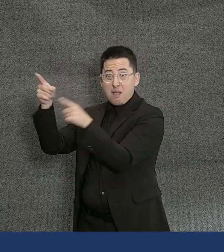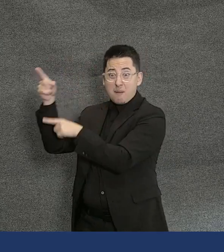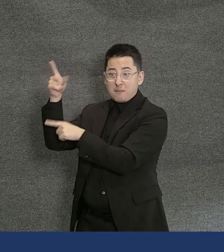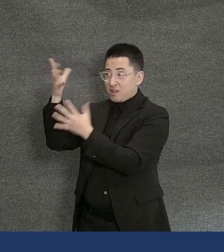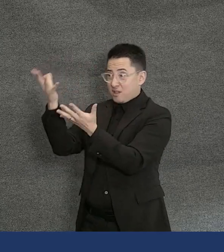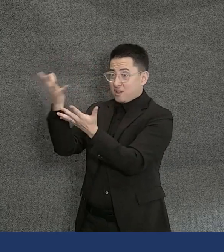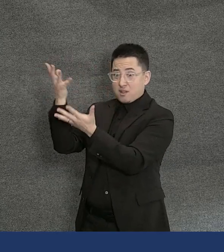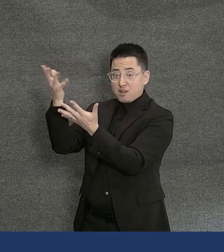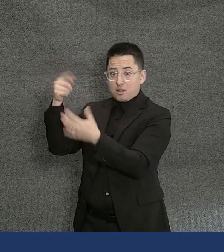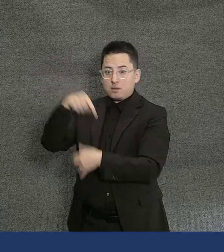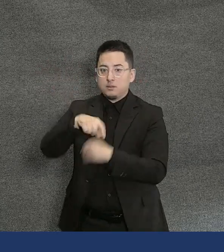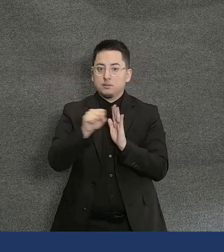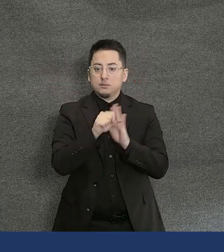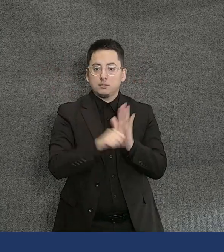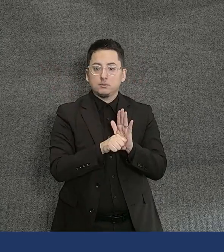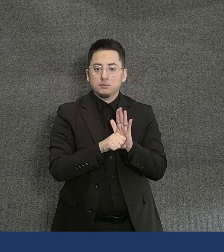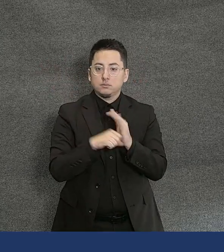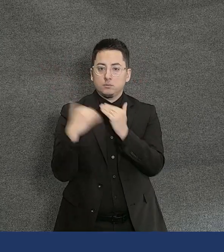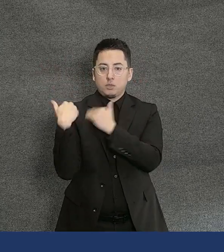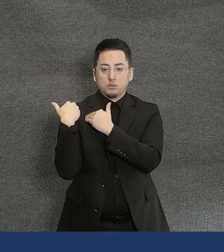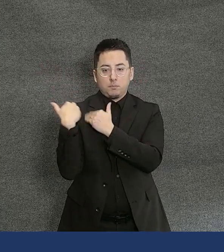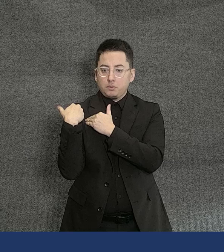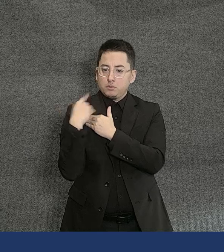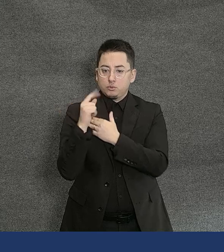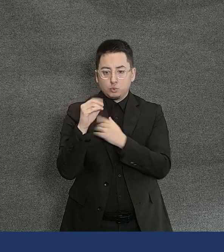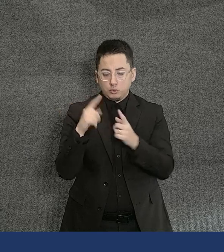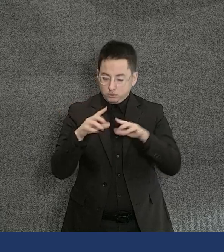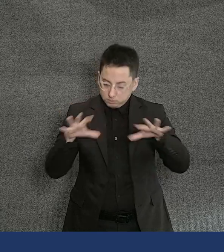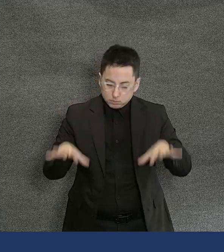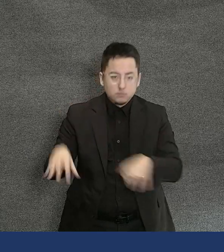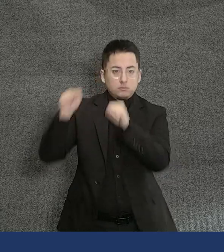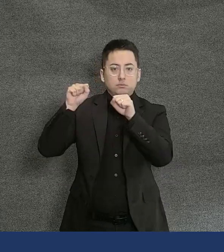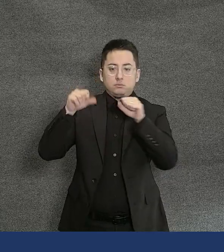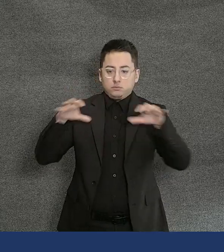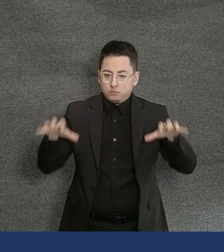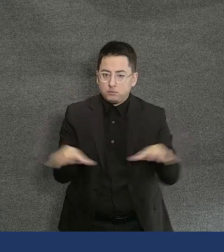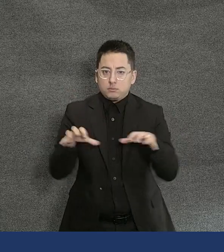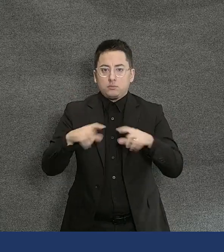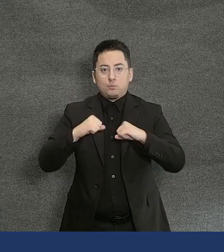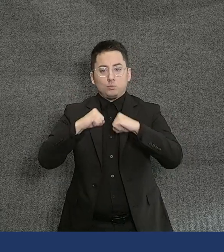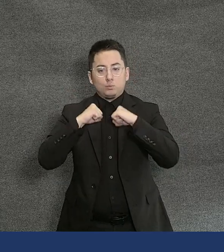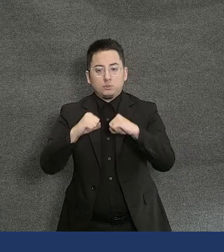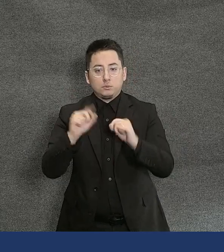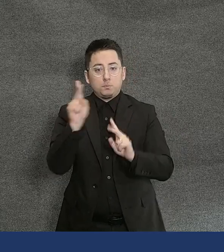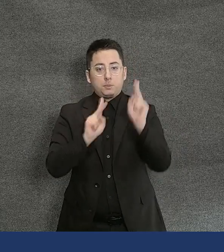to be proactive in ensuring that cuts to programs, elimination